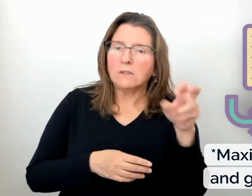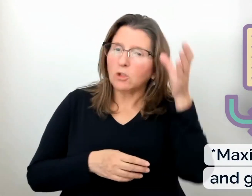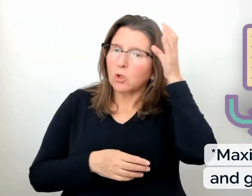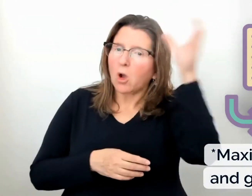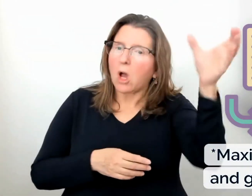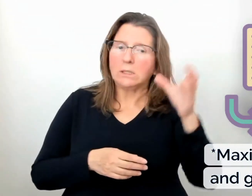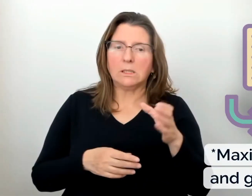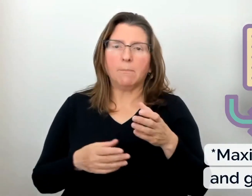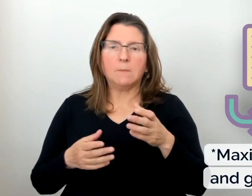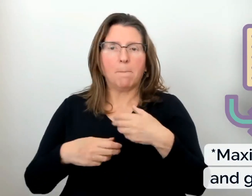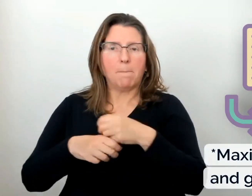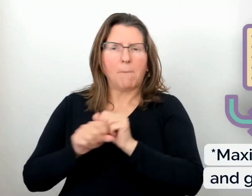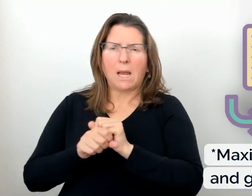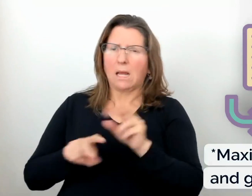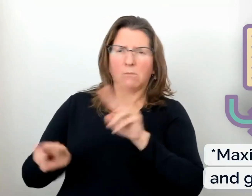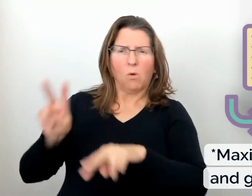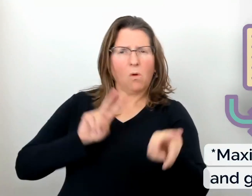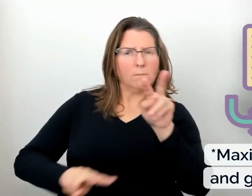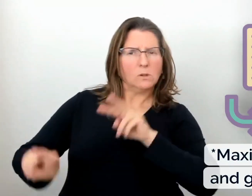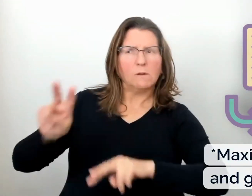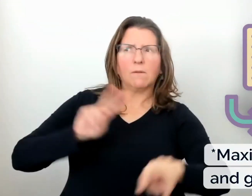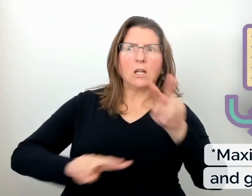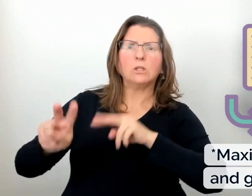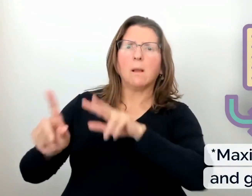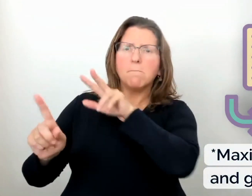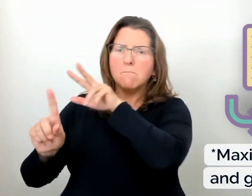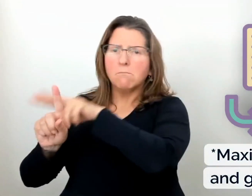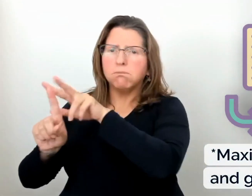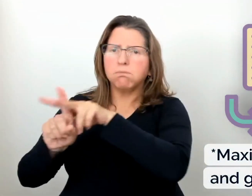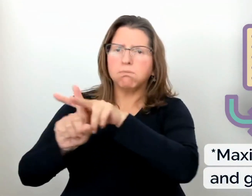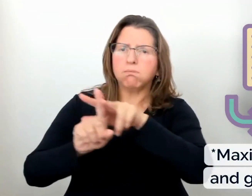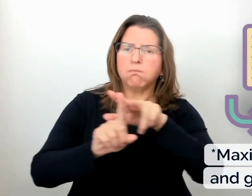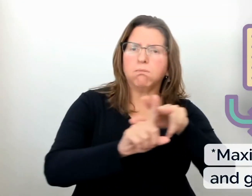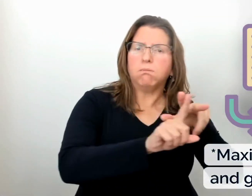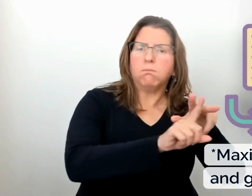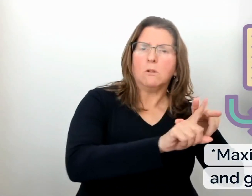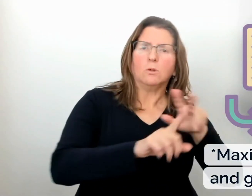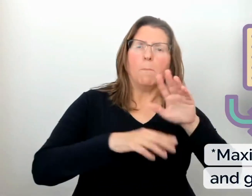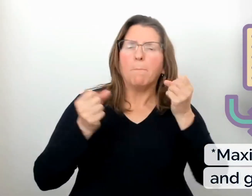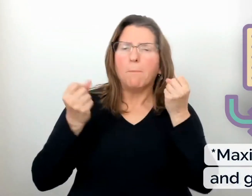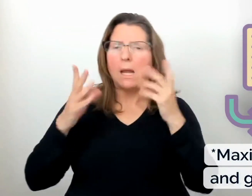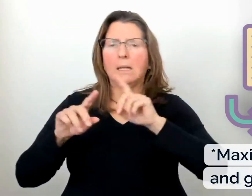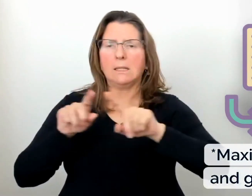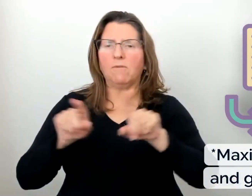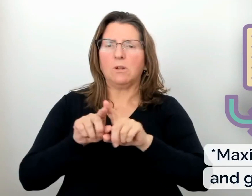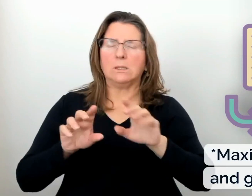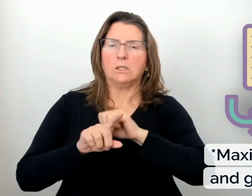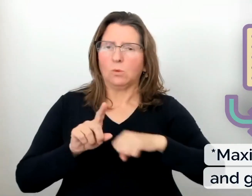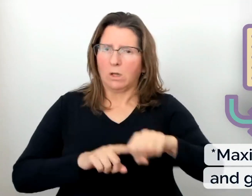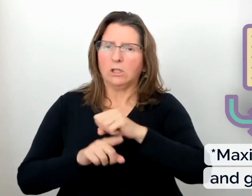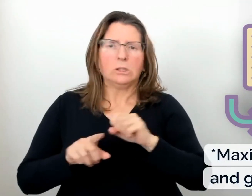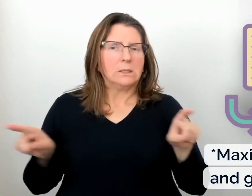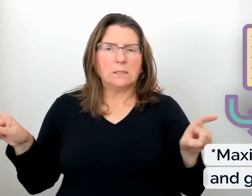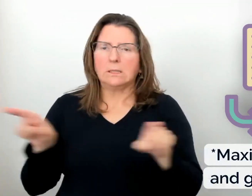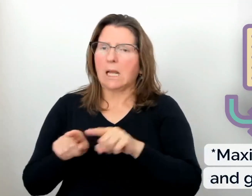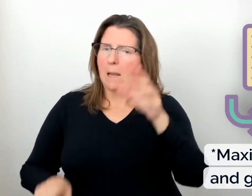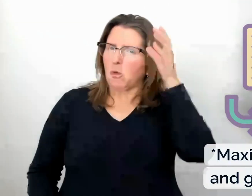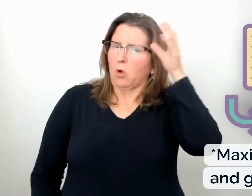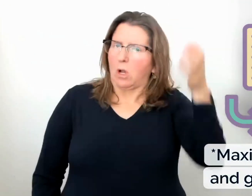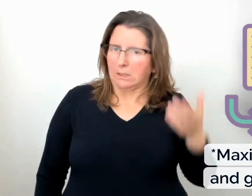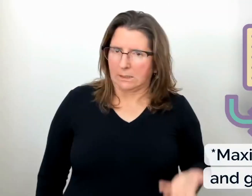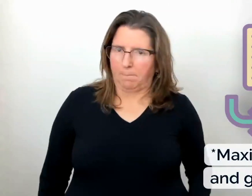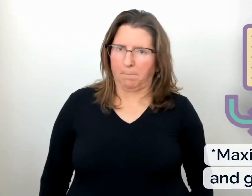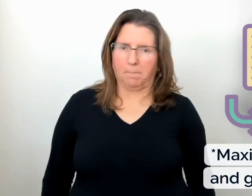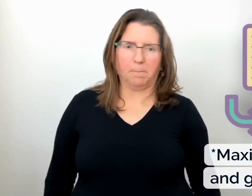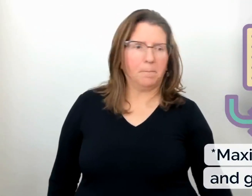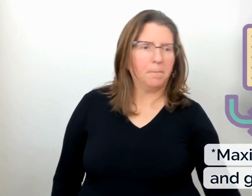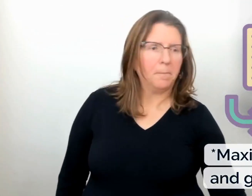Help them to identify known concepts to new observations in order to develop generalizations about their learning.